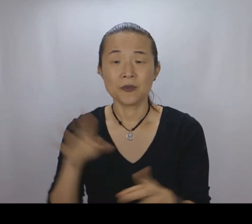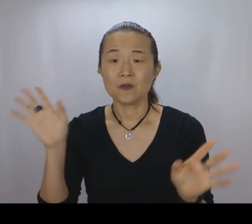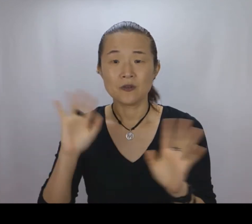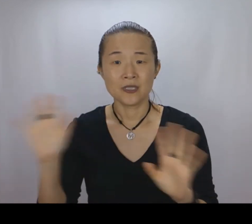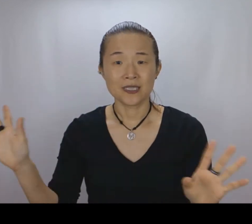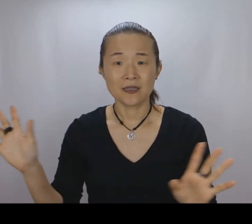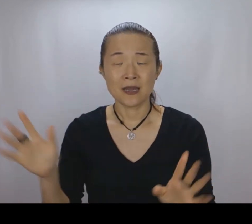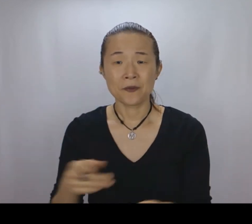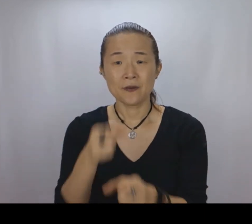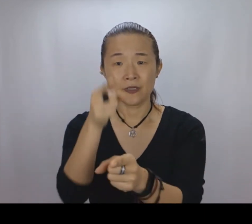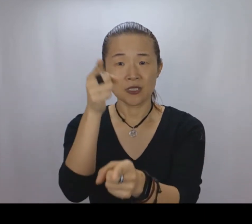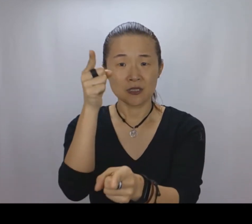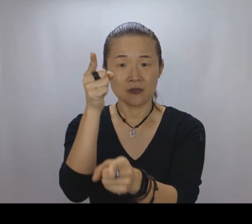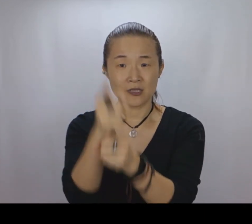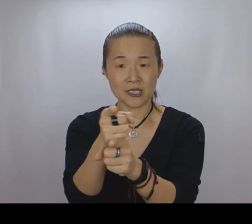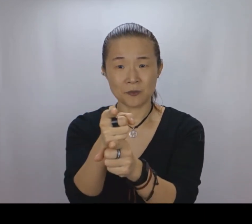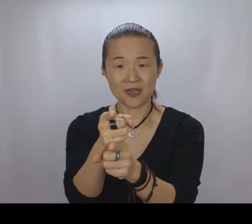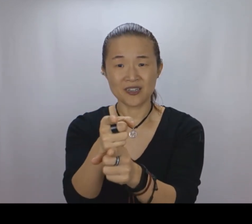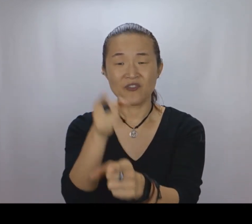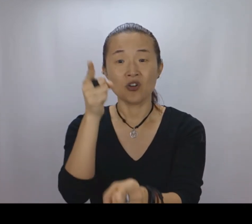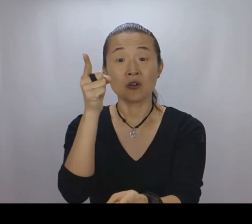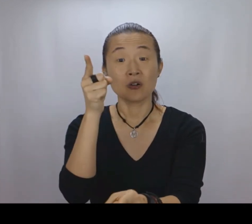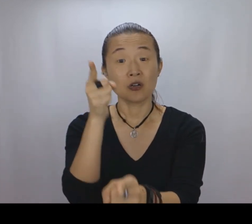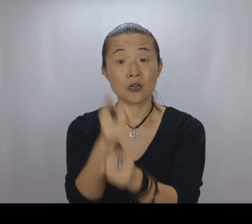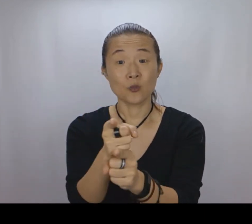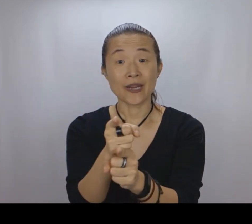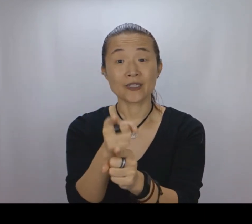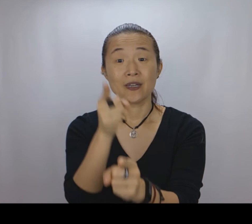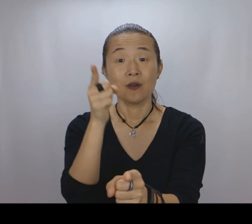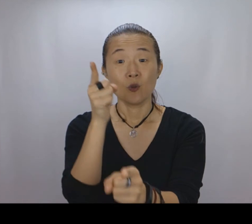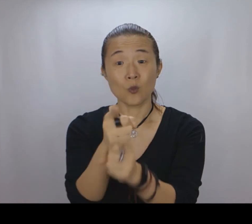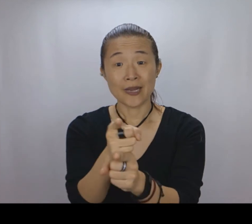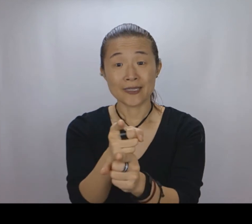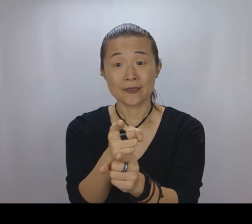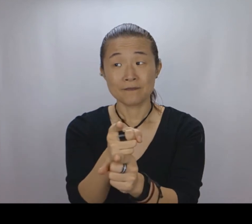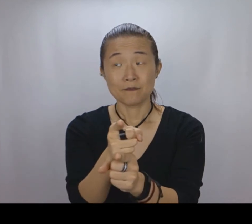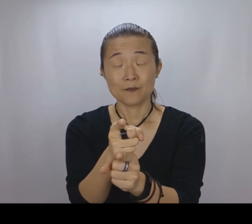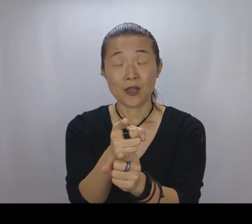but instead of that part we just do this part for correct, right.